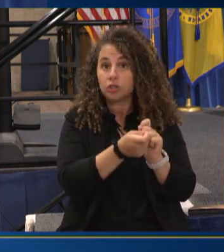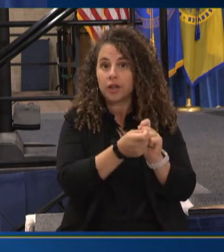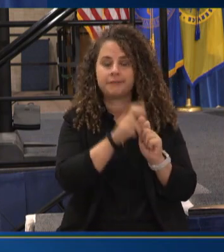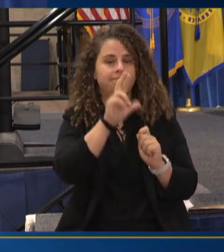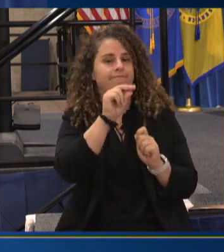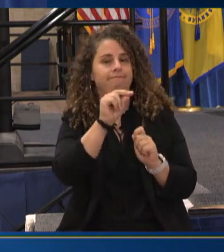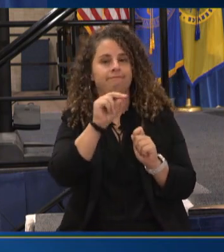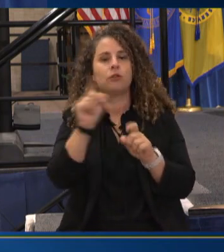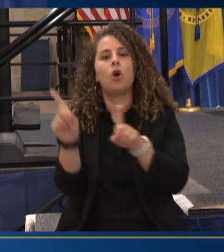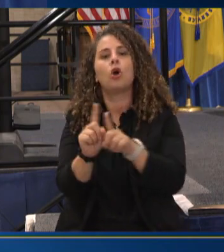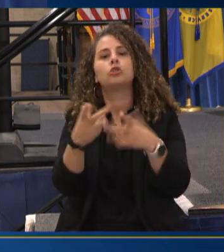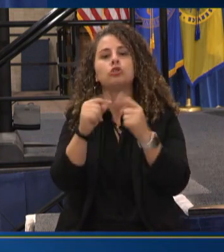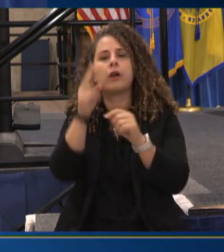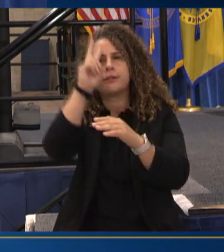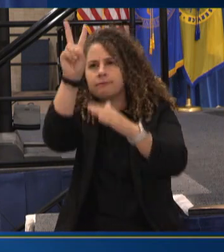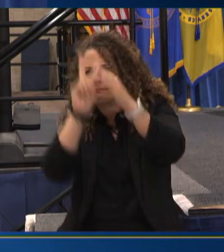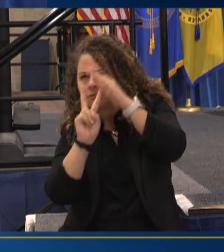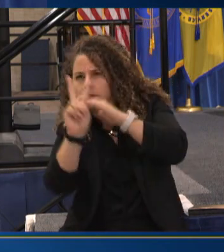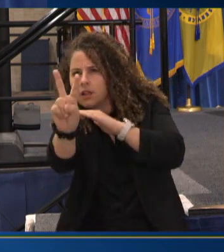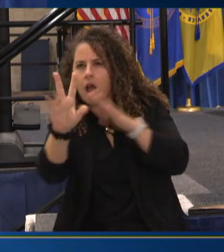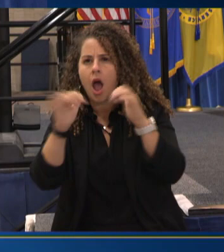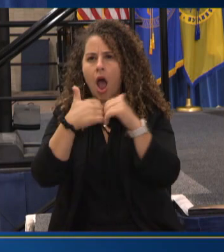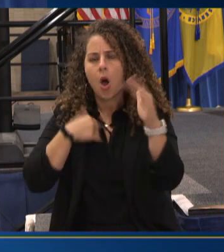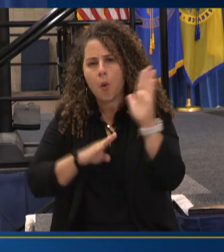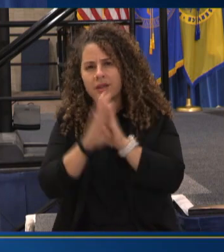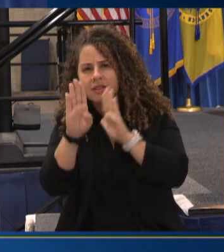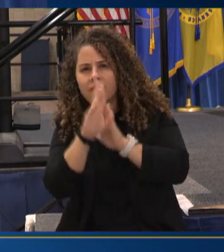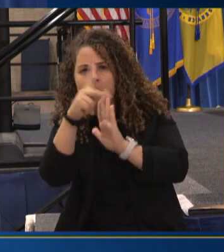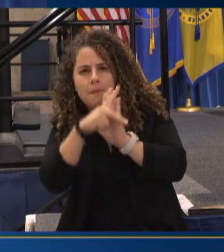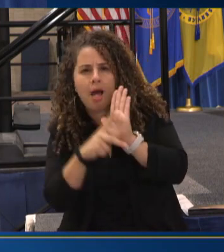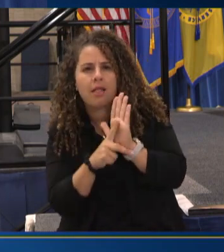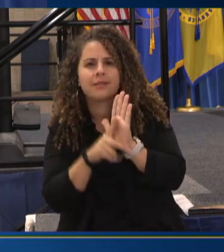trying to look ahead at how are we developing policy, partnerships,